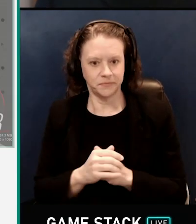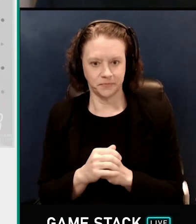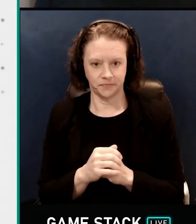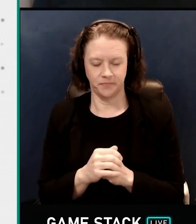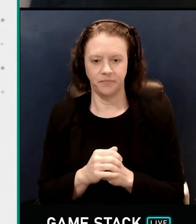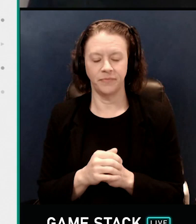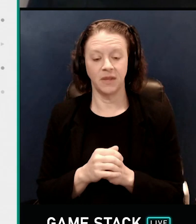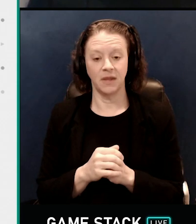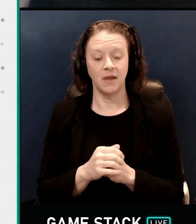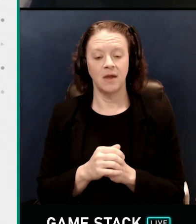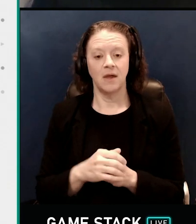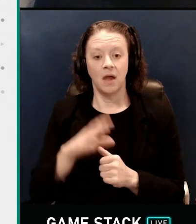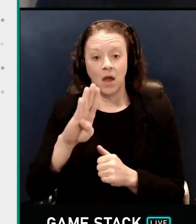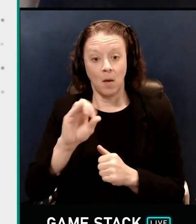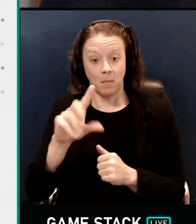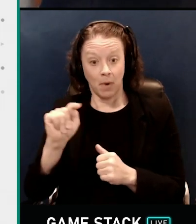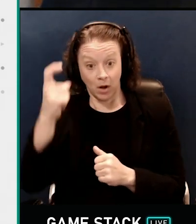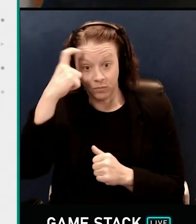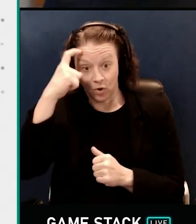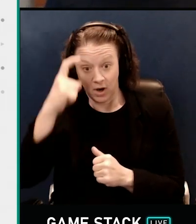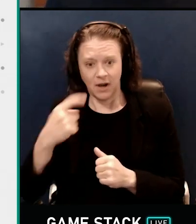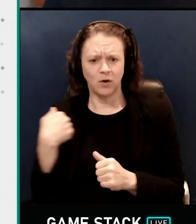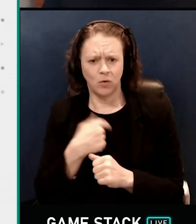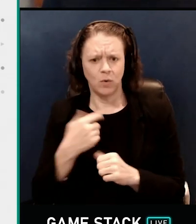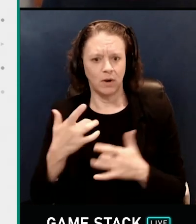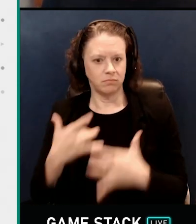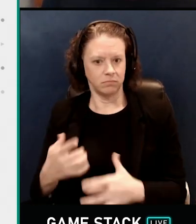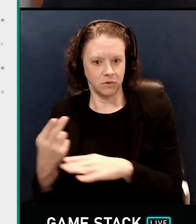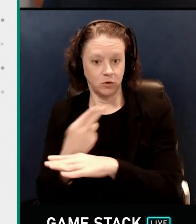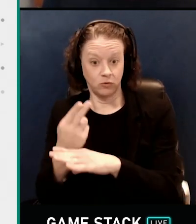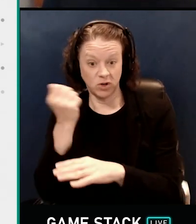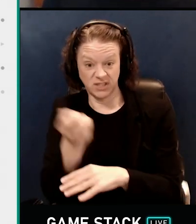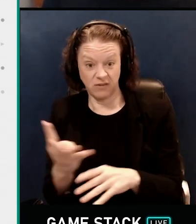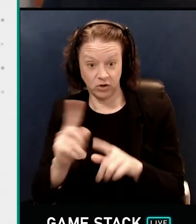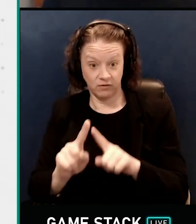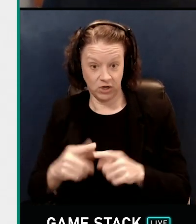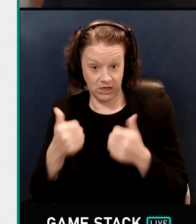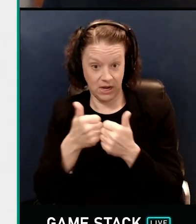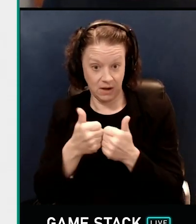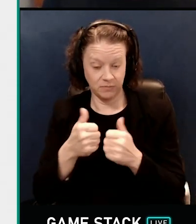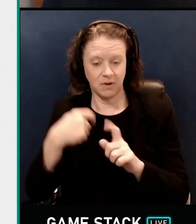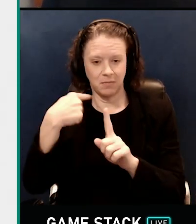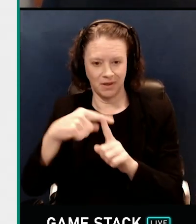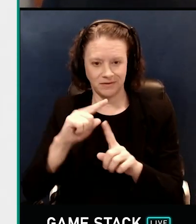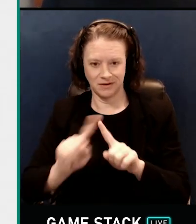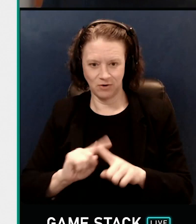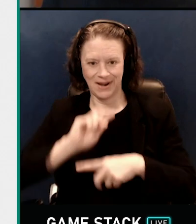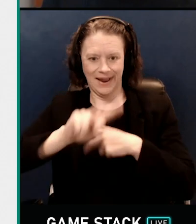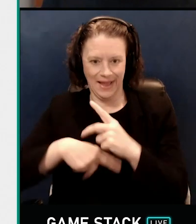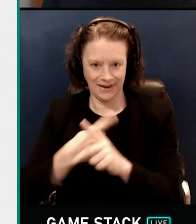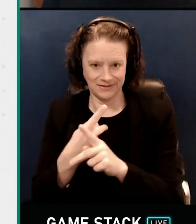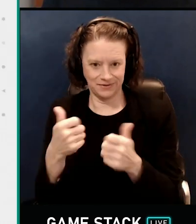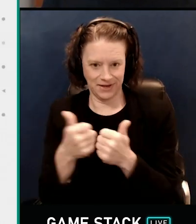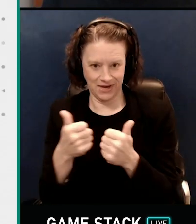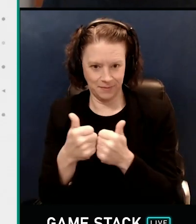Pop Brain is now in use on a variety of different titles as well as different genres, and in fact the most recent one.